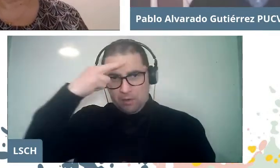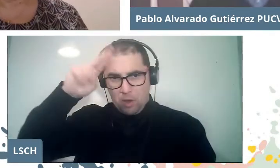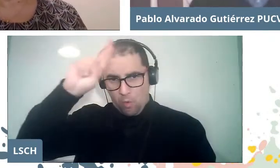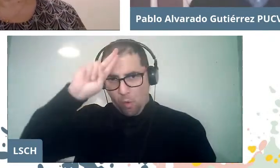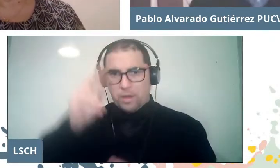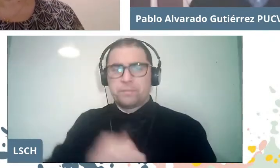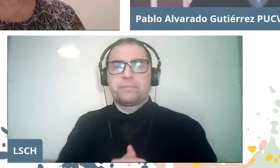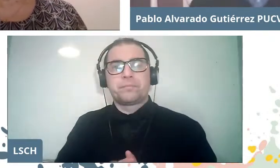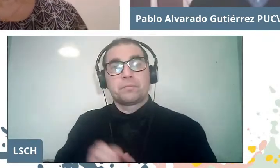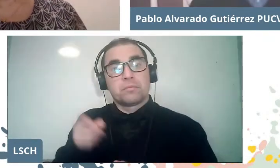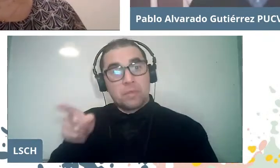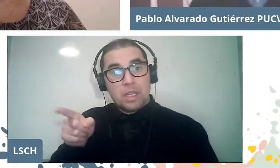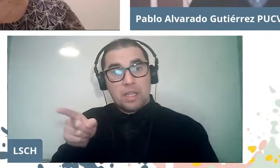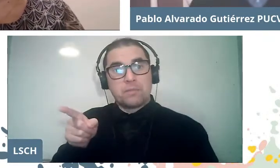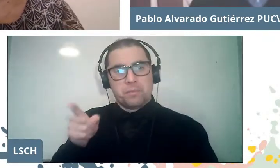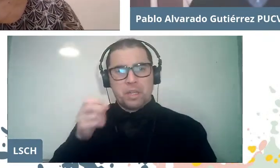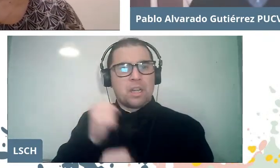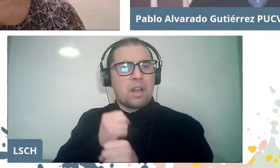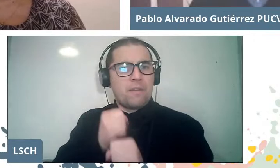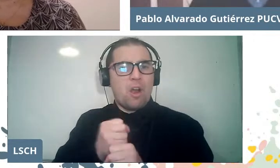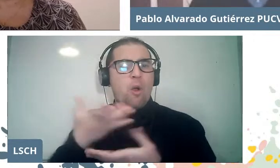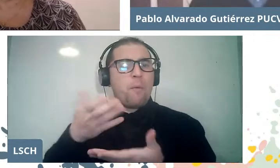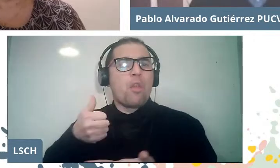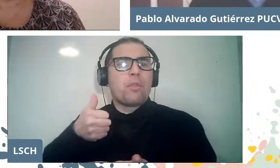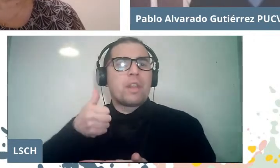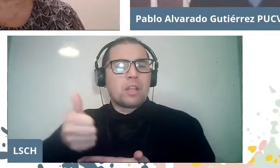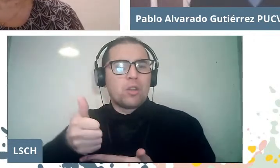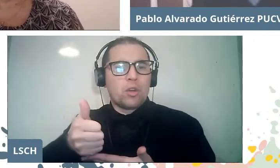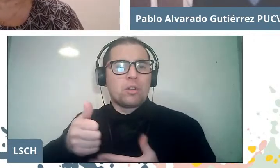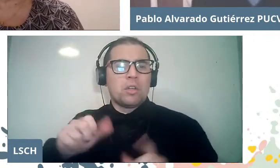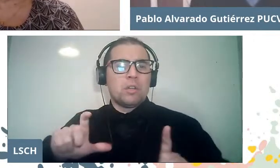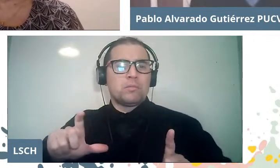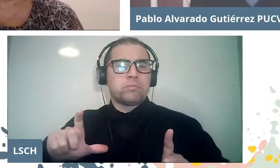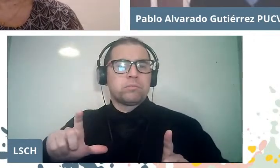and has served as principal conductor of the chamber orchestra